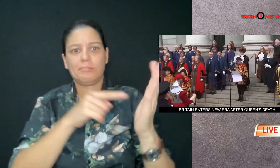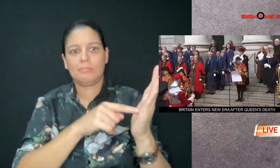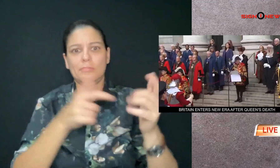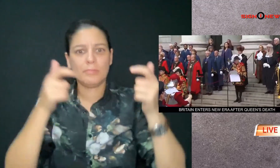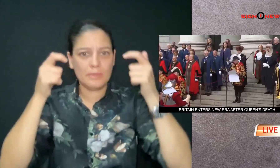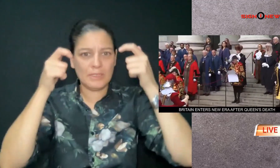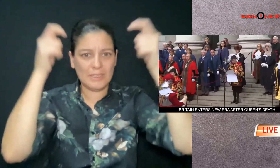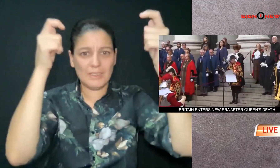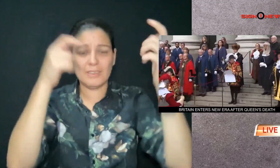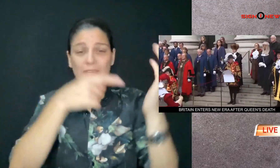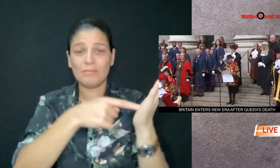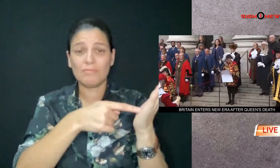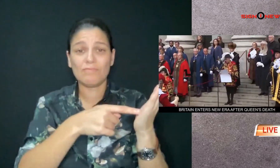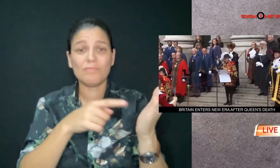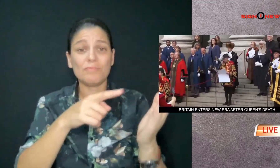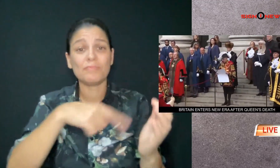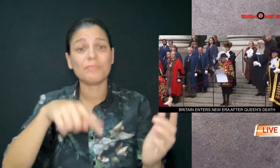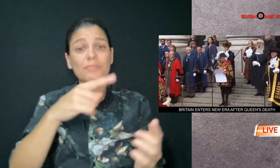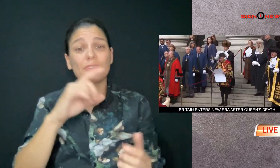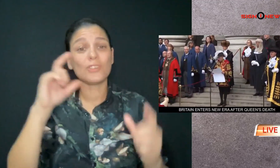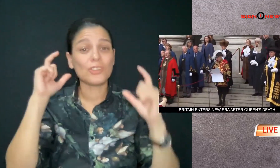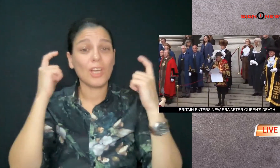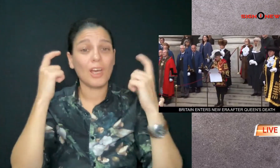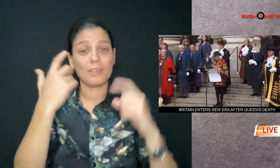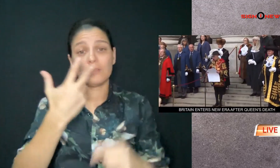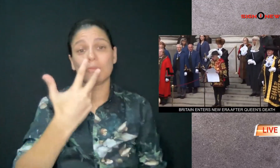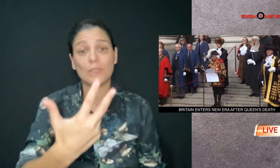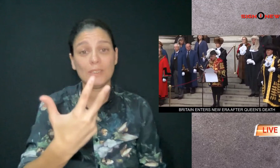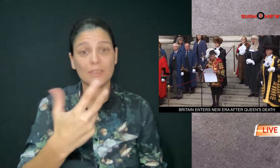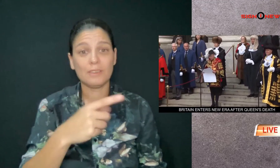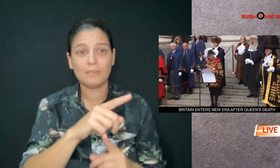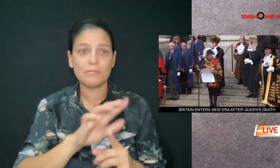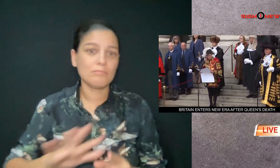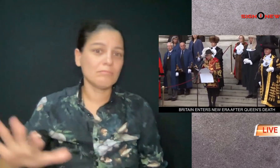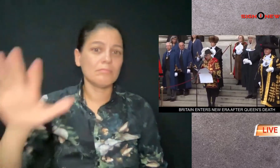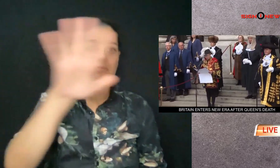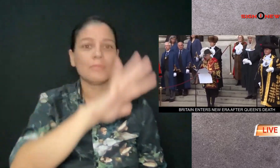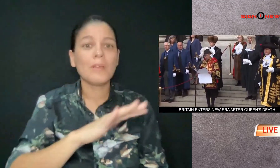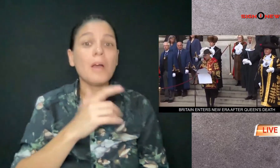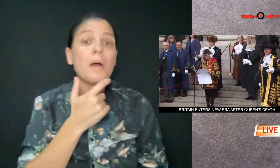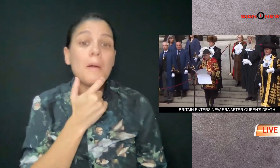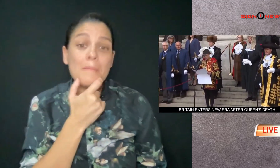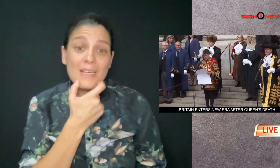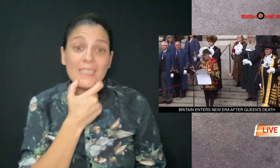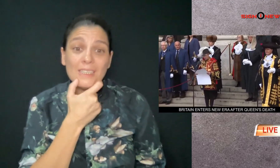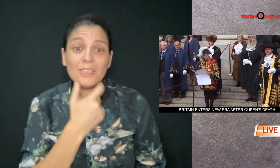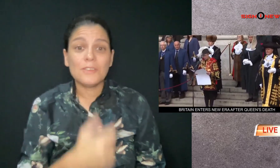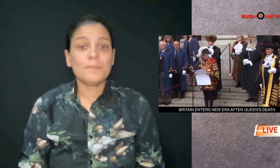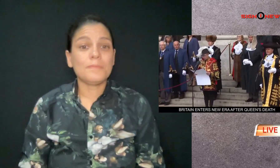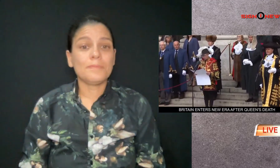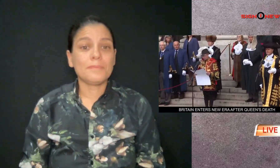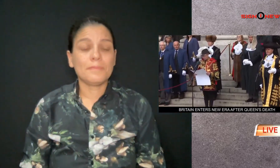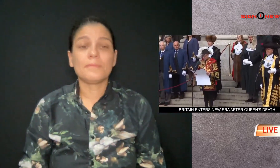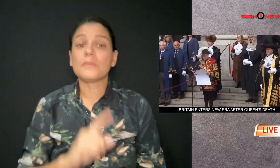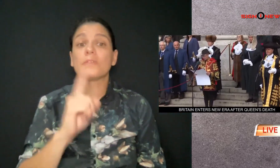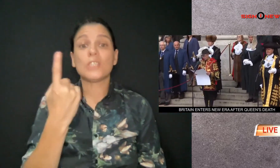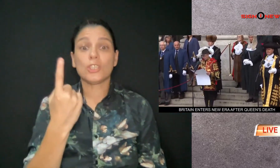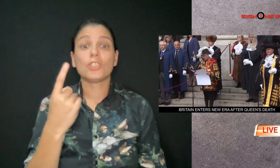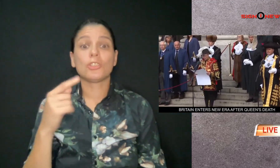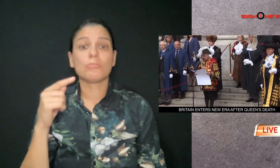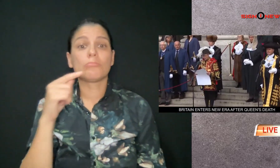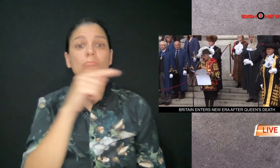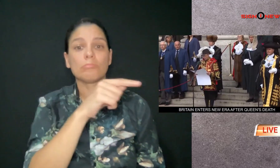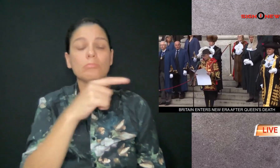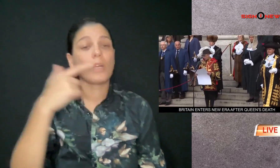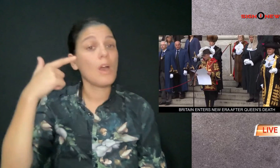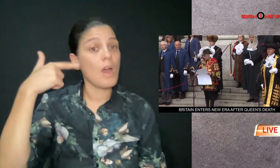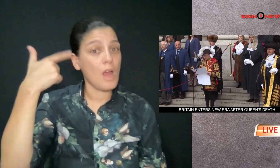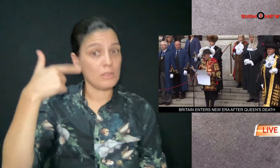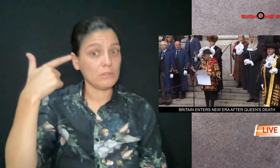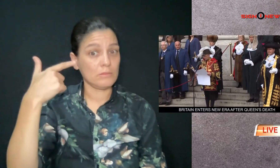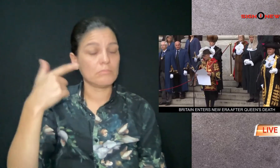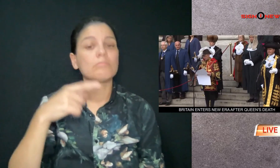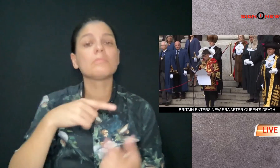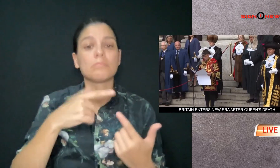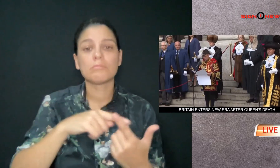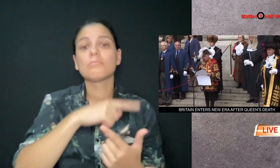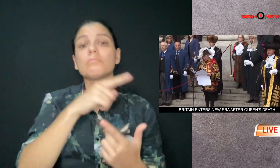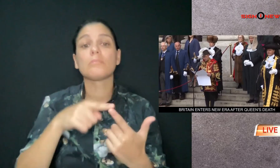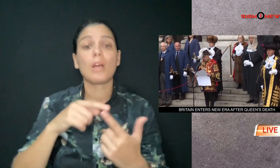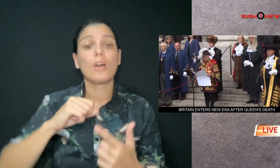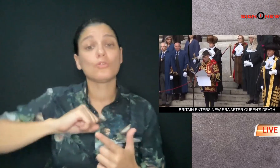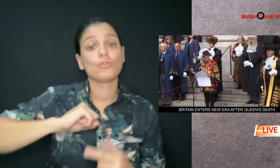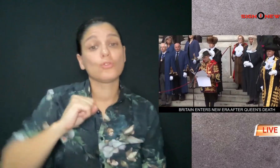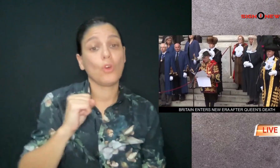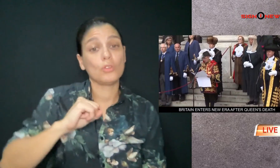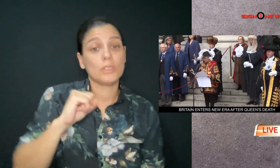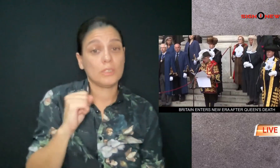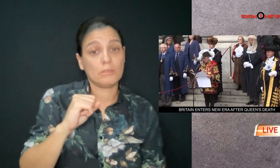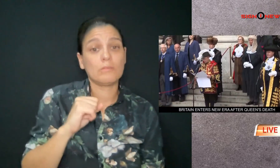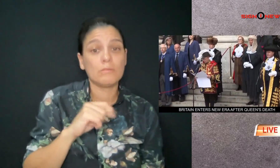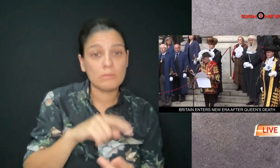III's reign being announced around the United Kingdom first in London then in Scotland and